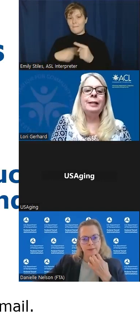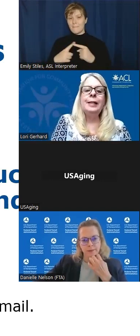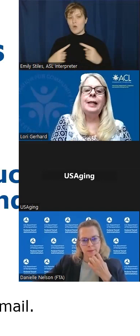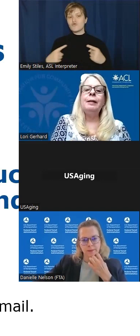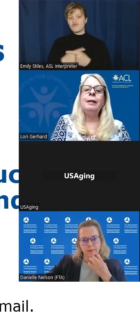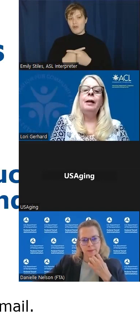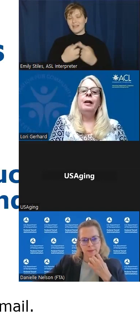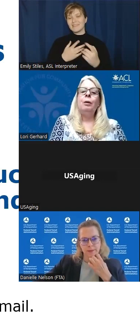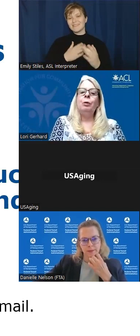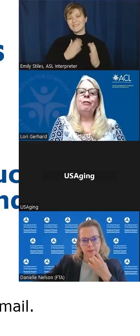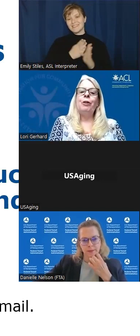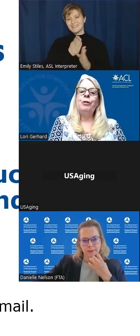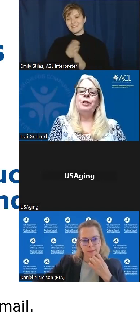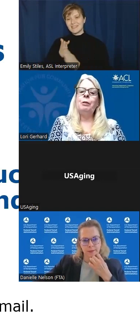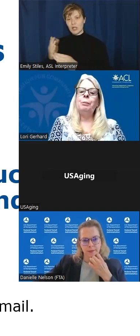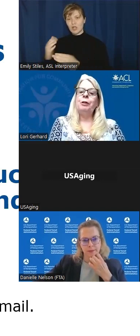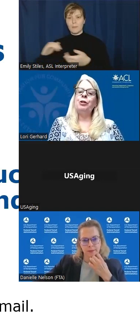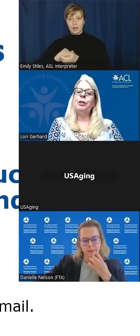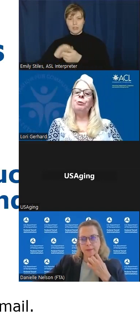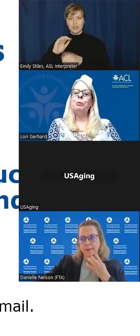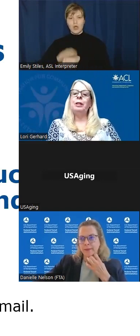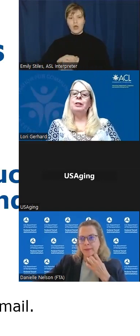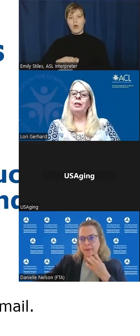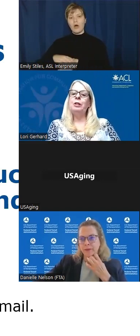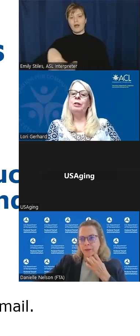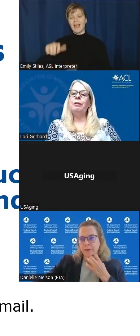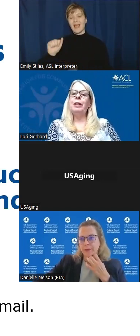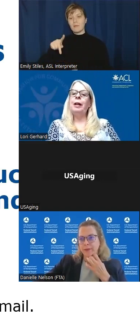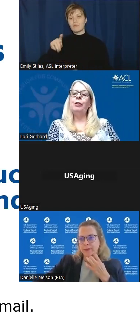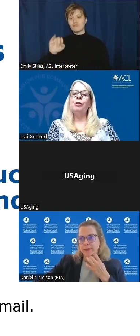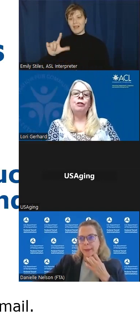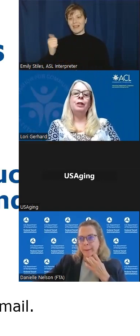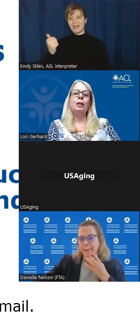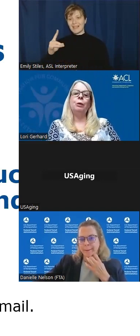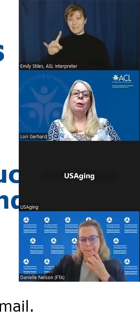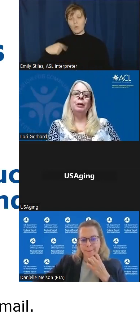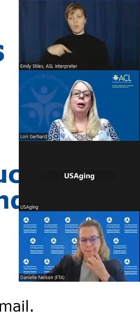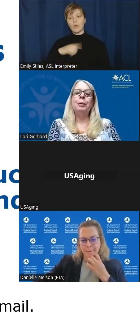18! We will be focusing on partnerships with continuums of care serving the growing population